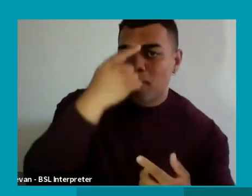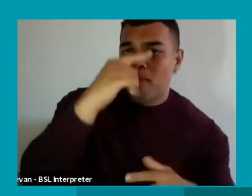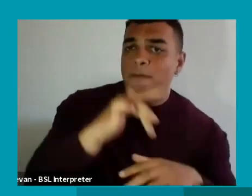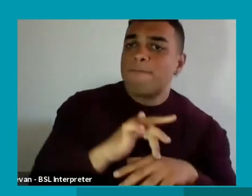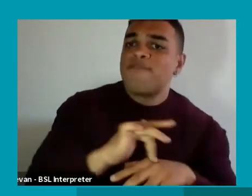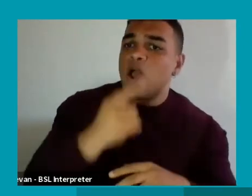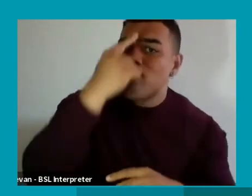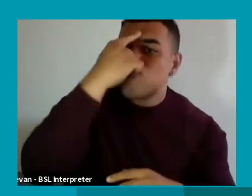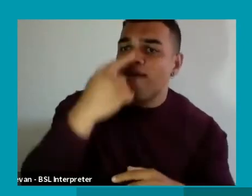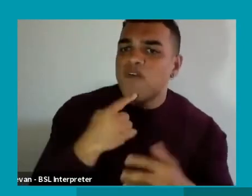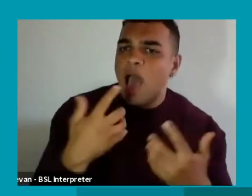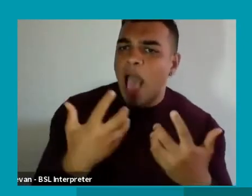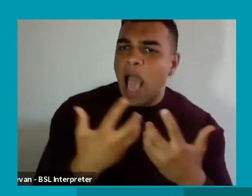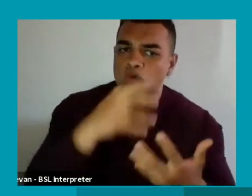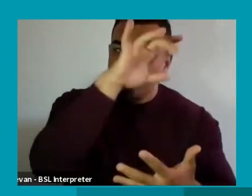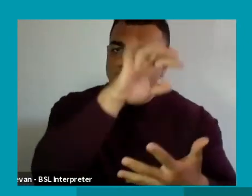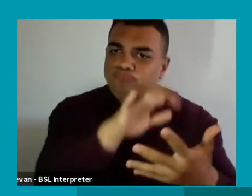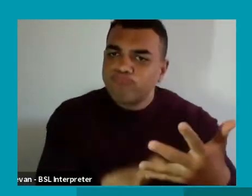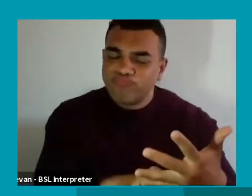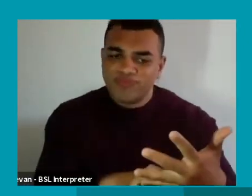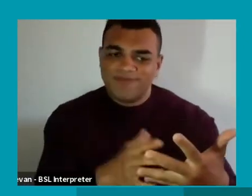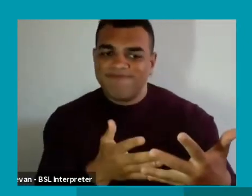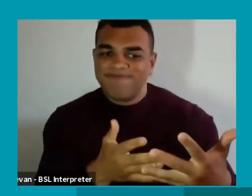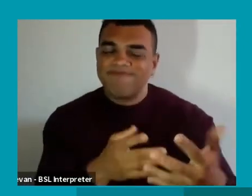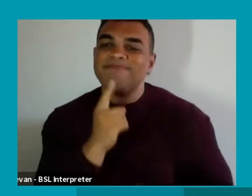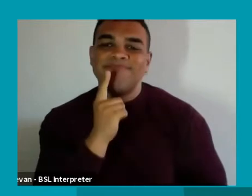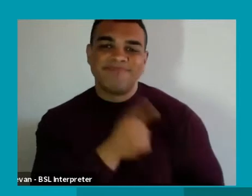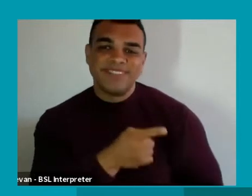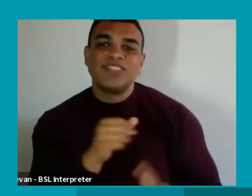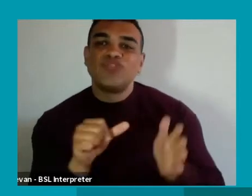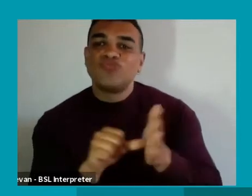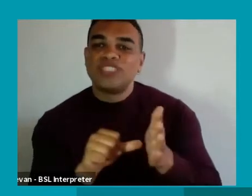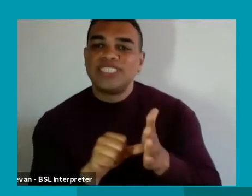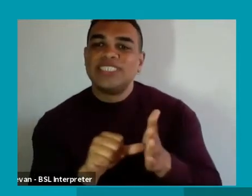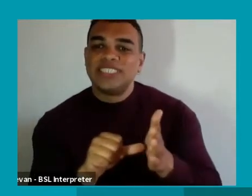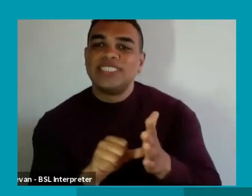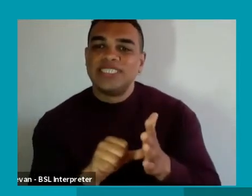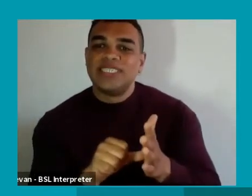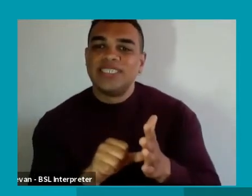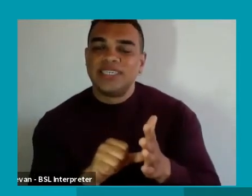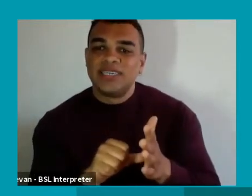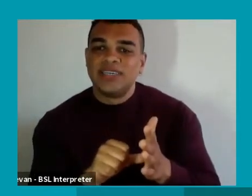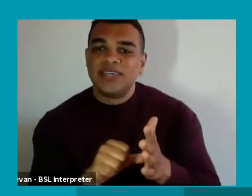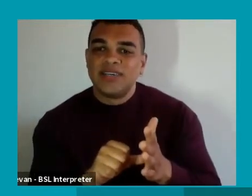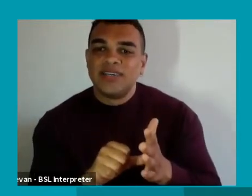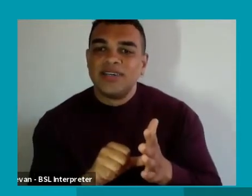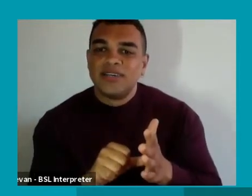about what you want to say about yourself, because that's the bit that's you. That's not just what you've done. That's that's you as a person.